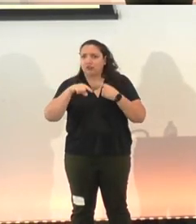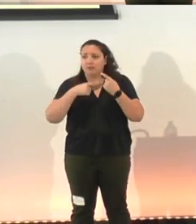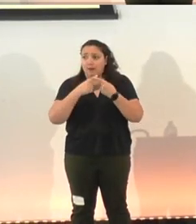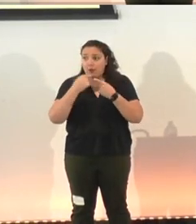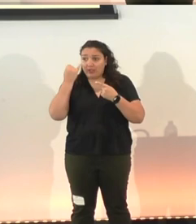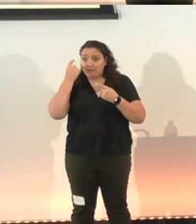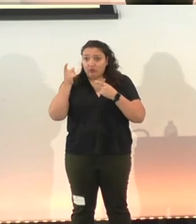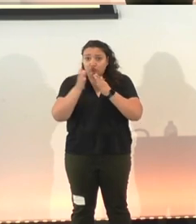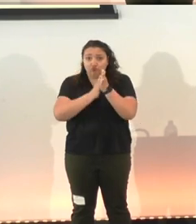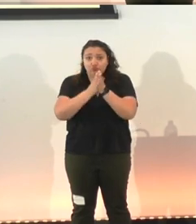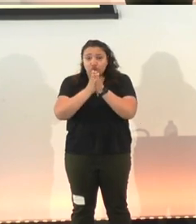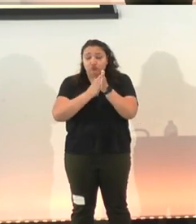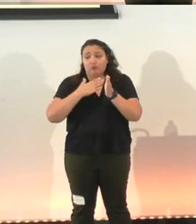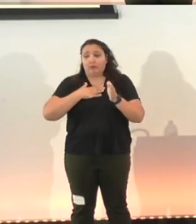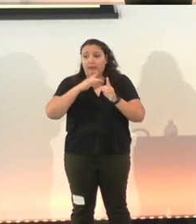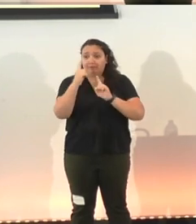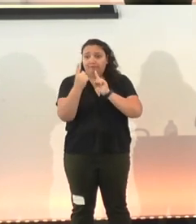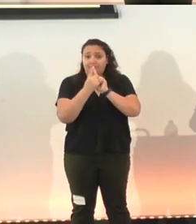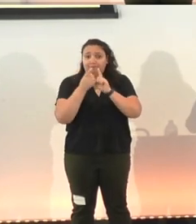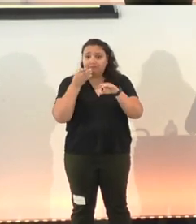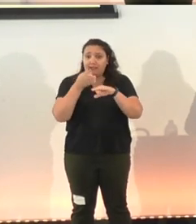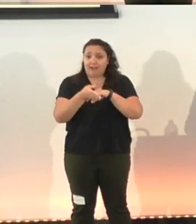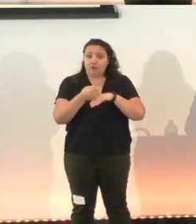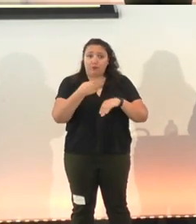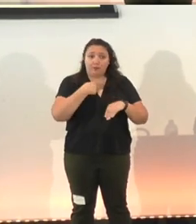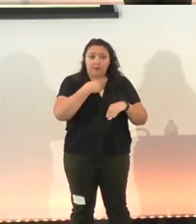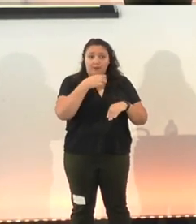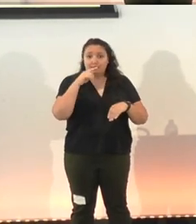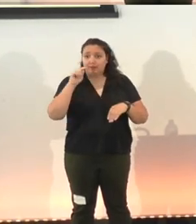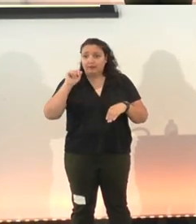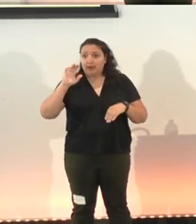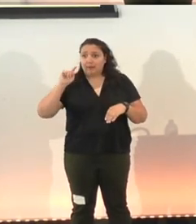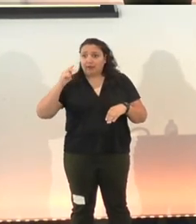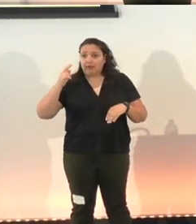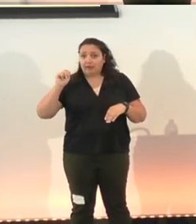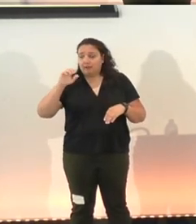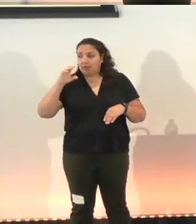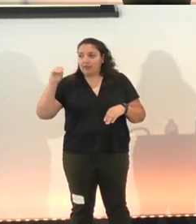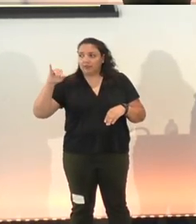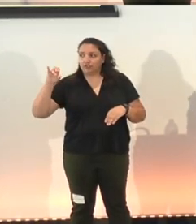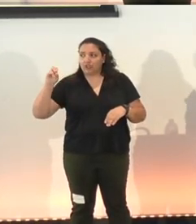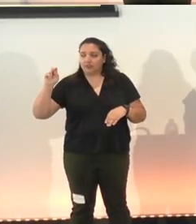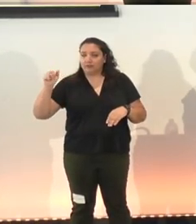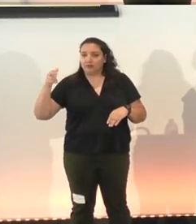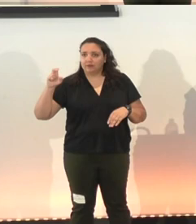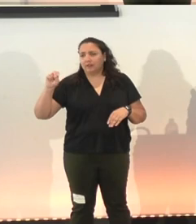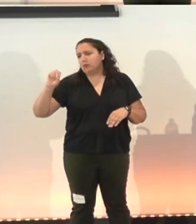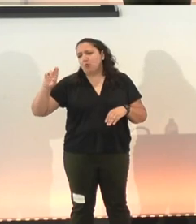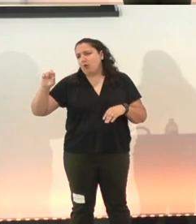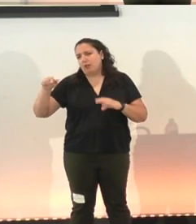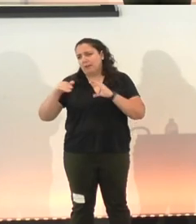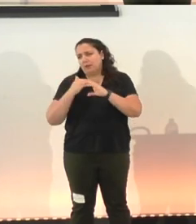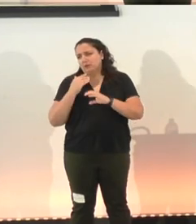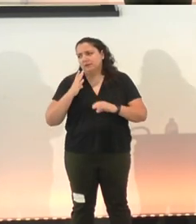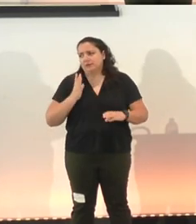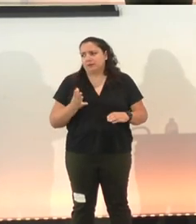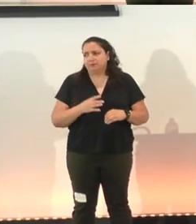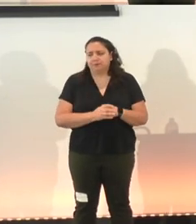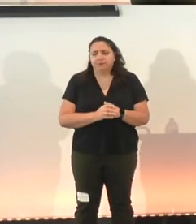please see any of us afterwards both myself, Tabitha, Jonathan, or email me. My email is at the